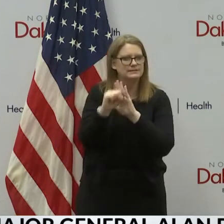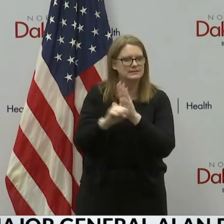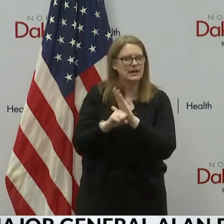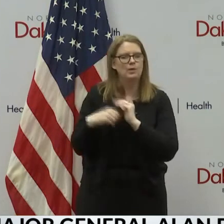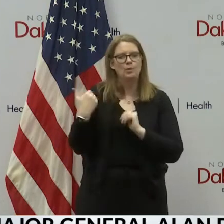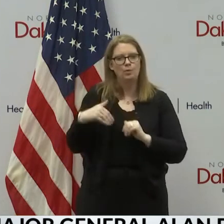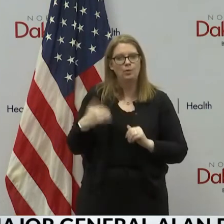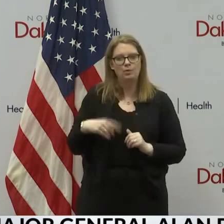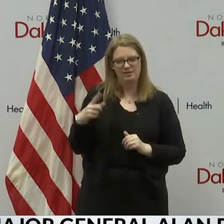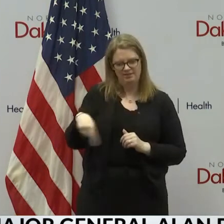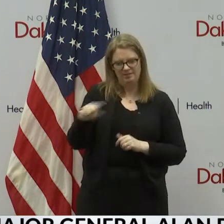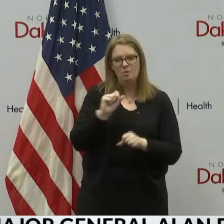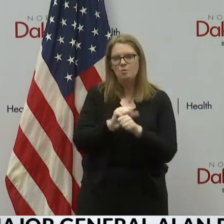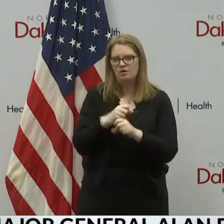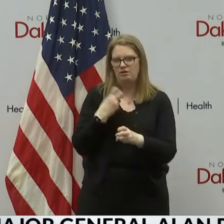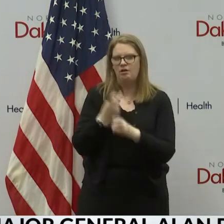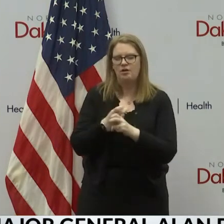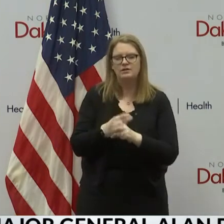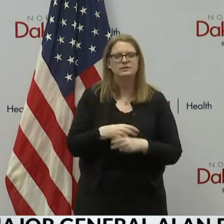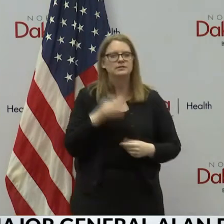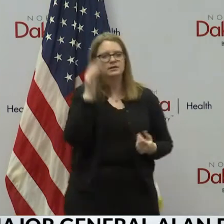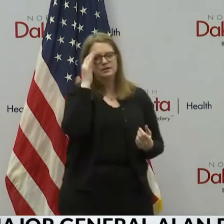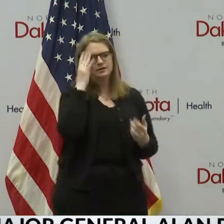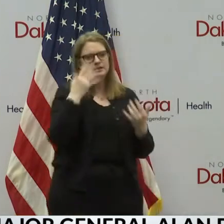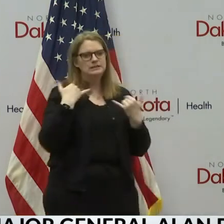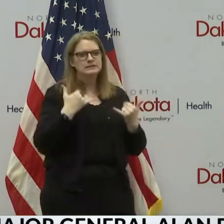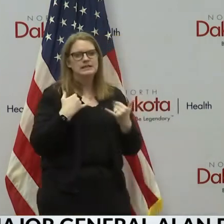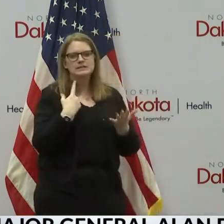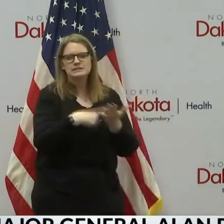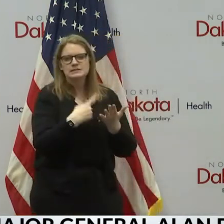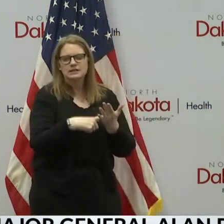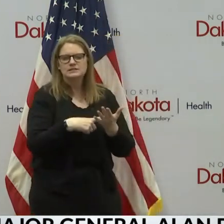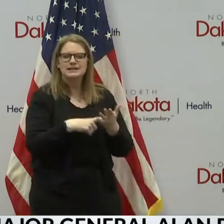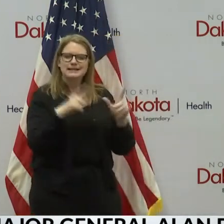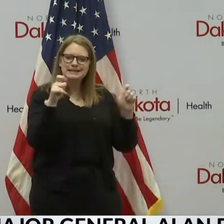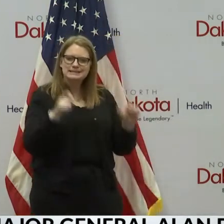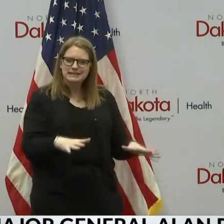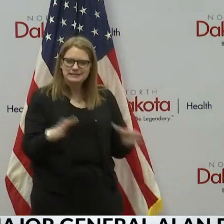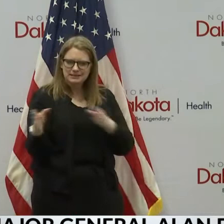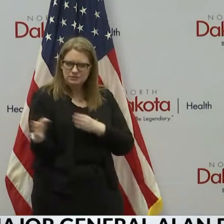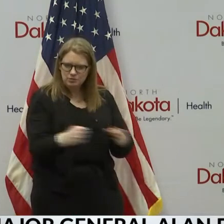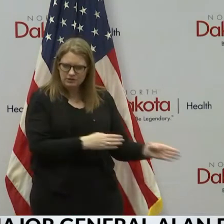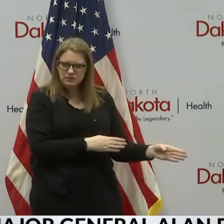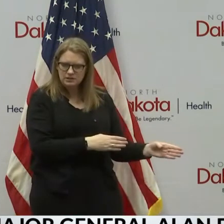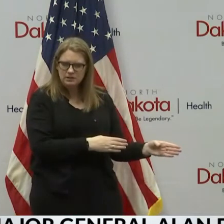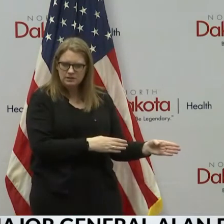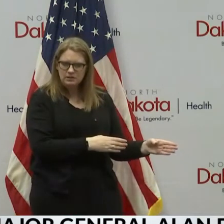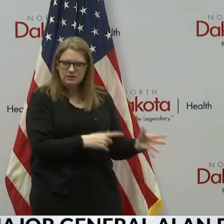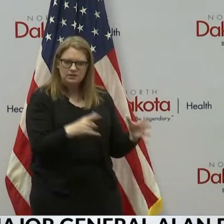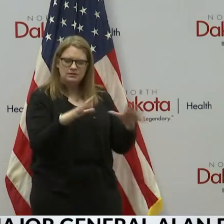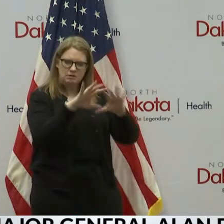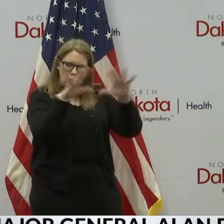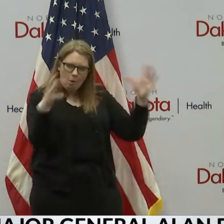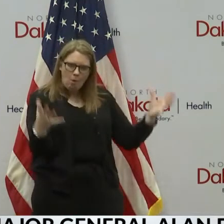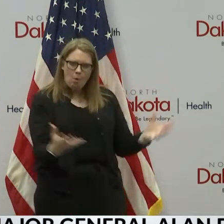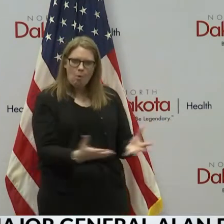ALL OF THOSE HEALTH CARE AND LABORATORY PROFESSIONALS AROUND THE STATE THAT ARE WORKING SO HARD TO FIGHT THIS VIRUS. HERE TODAY TO TALK A LITTLE BIT